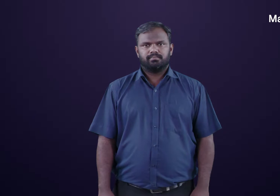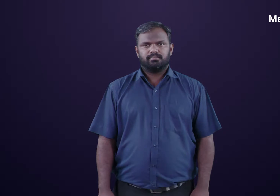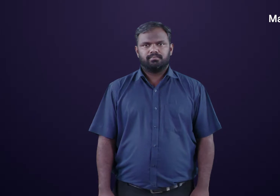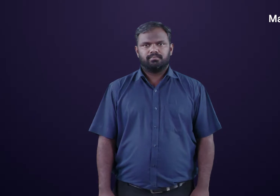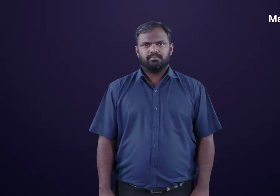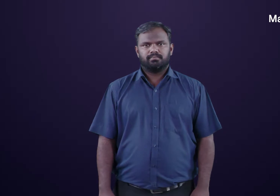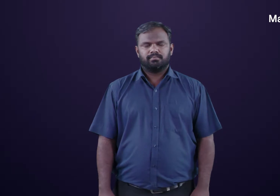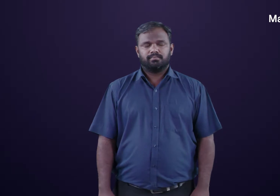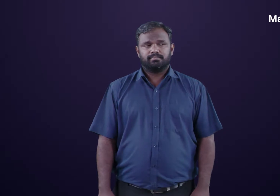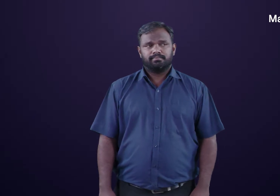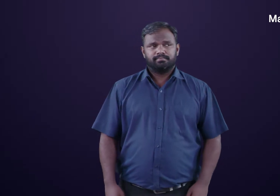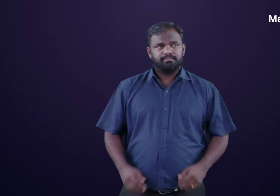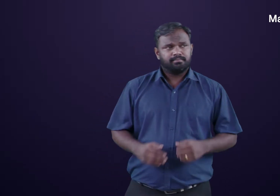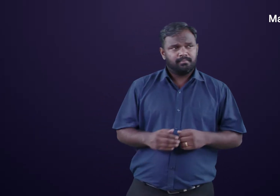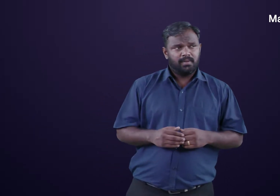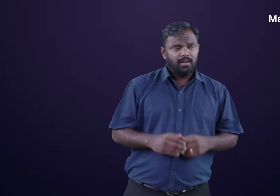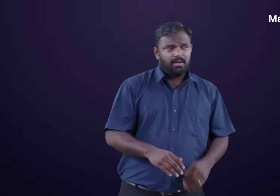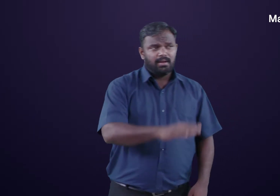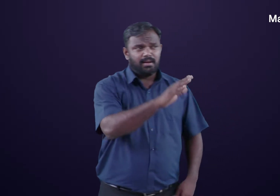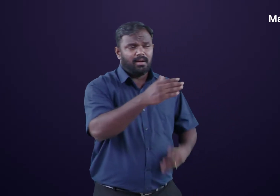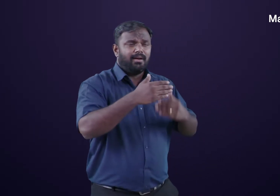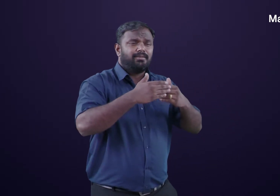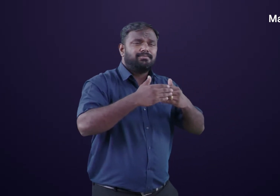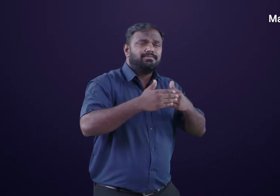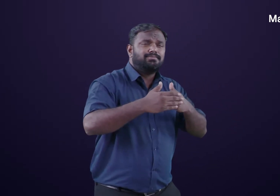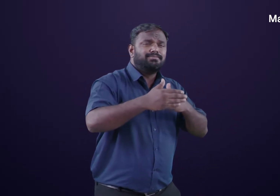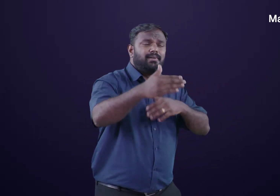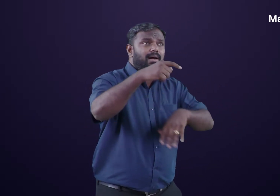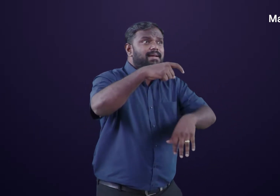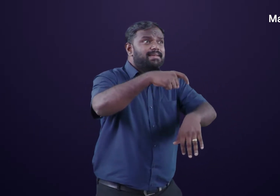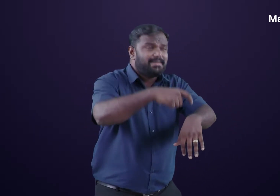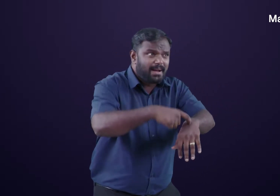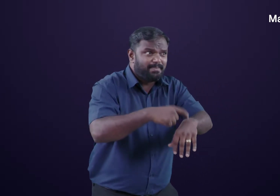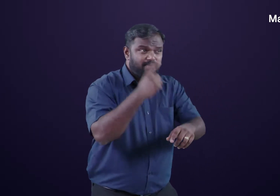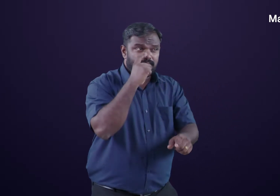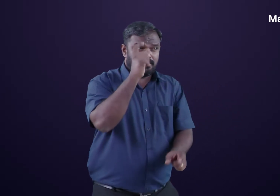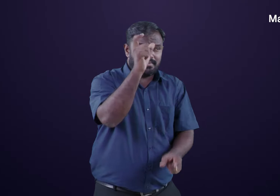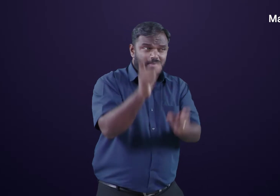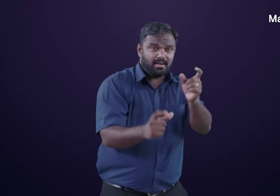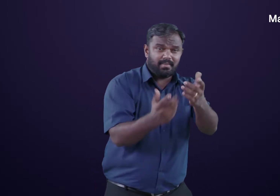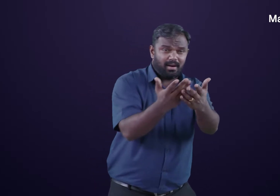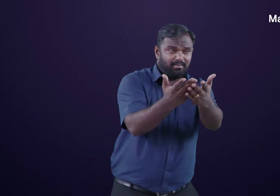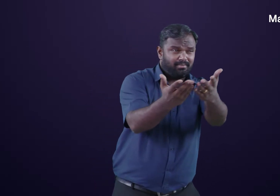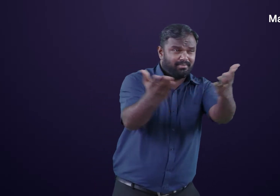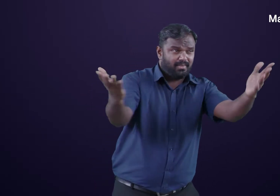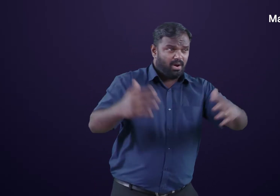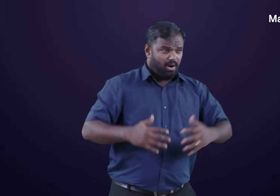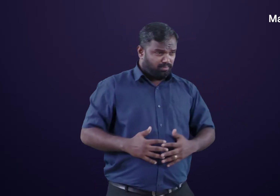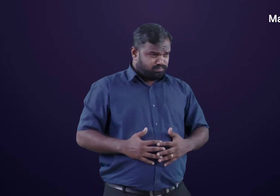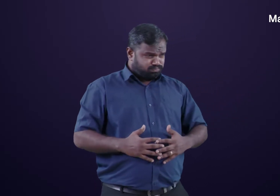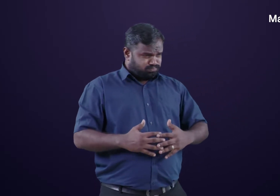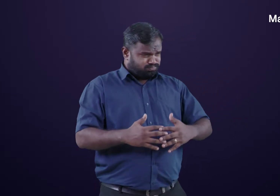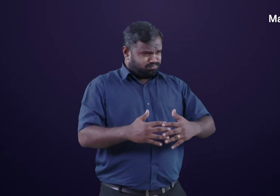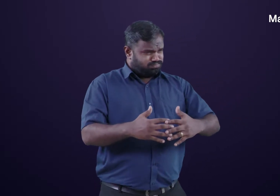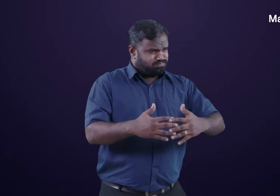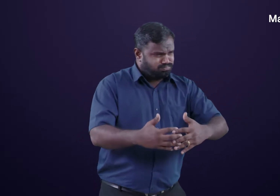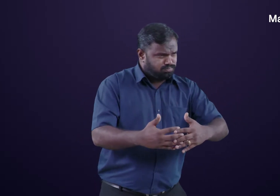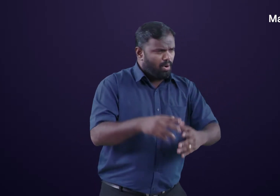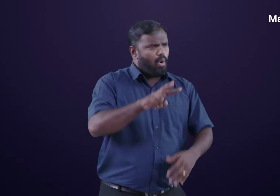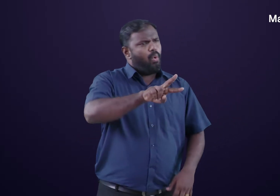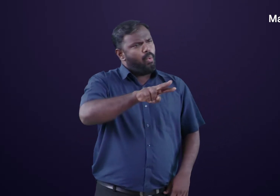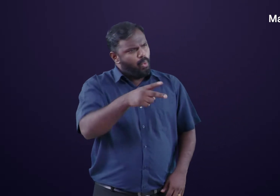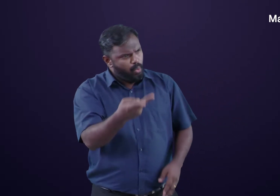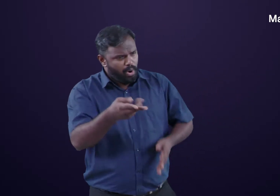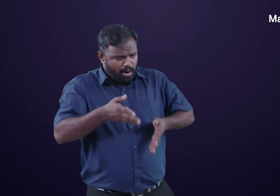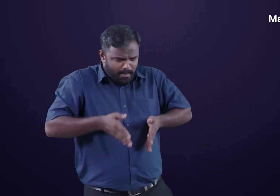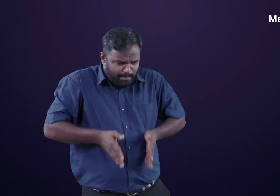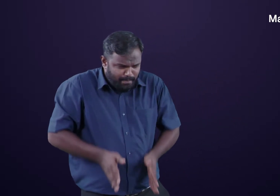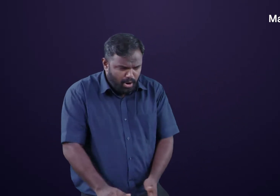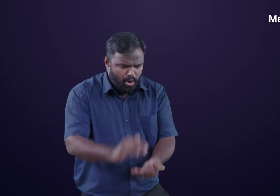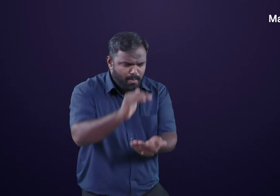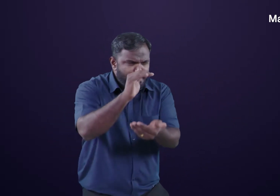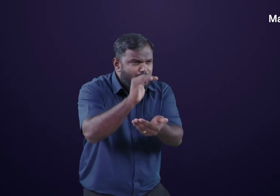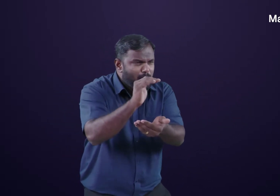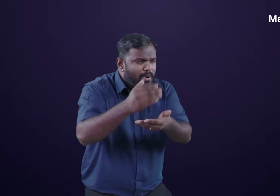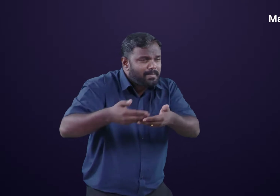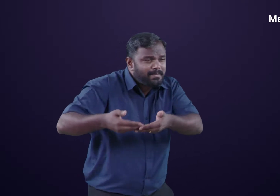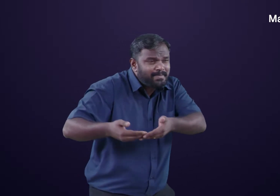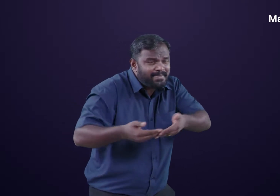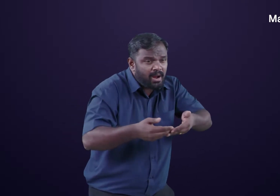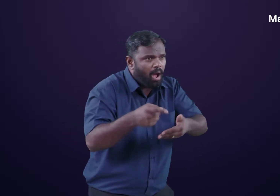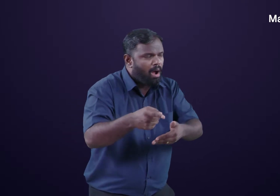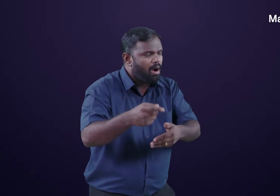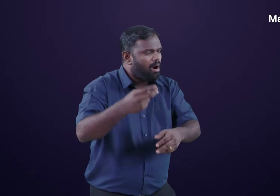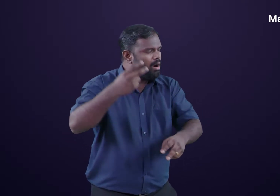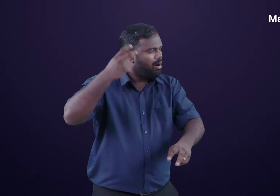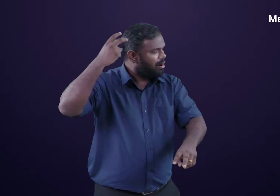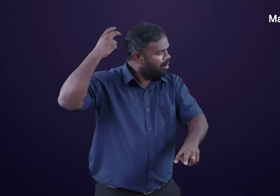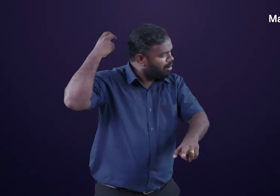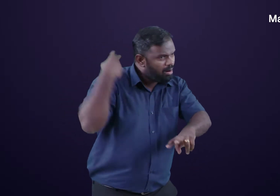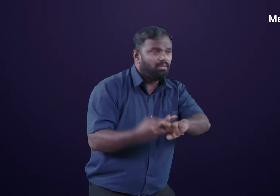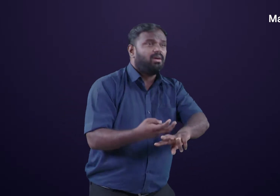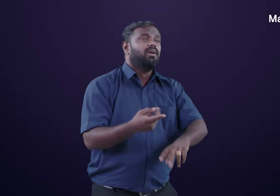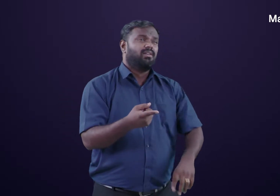“During that time it will be hard for women who are pregnant or have small babies.